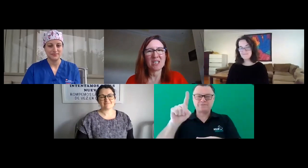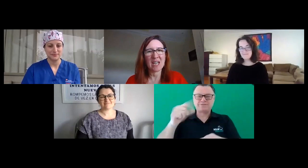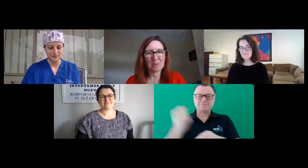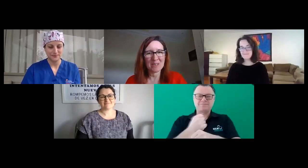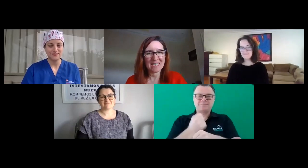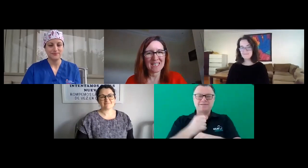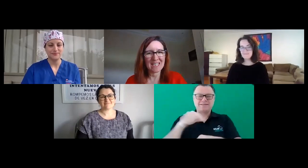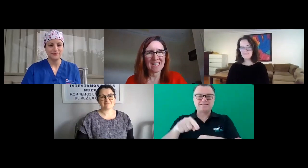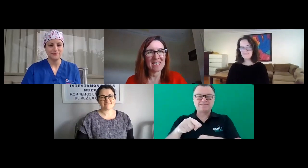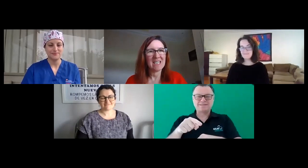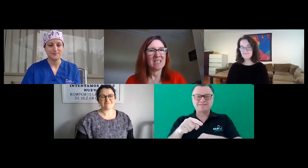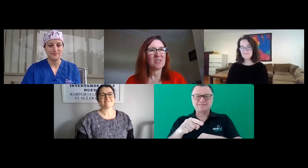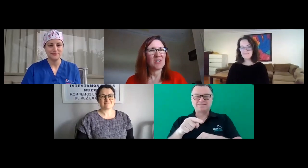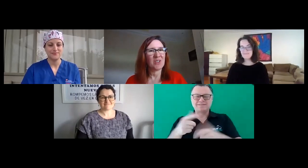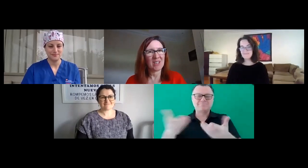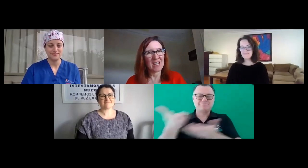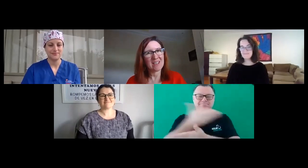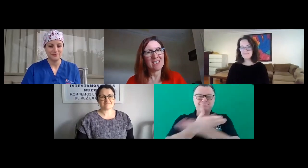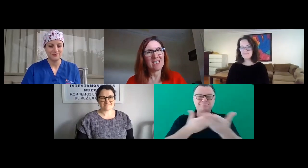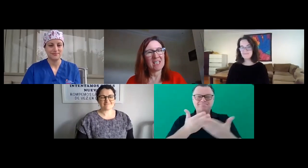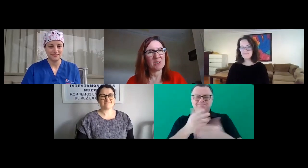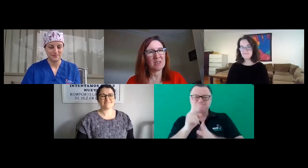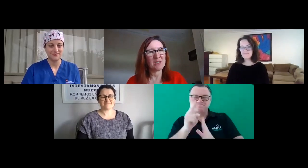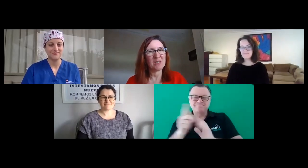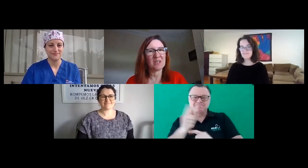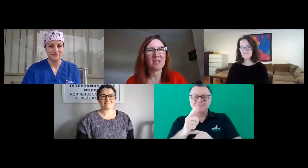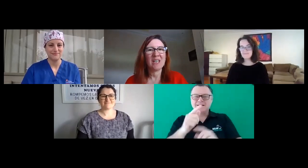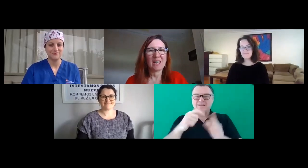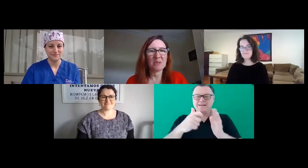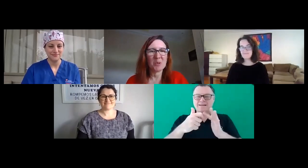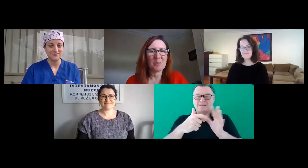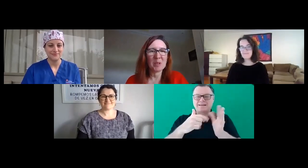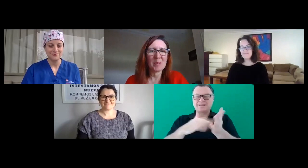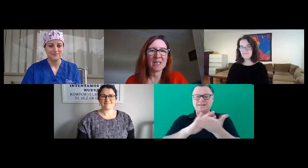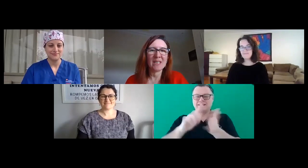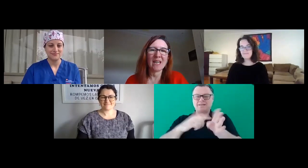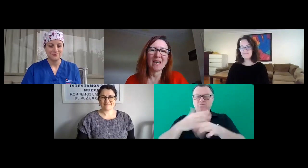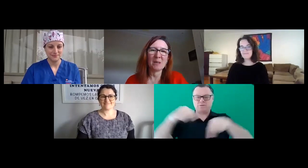happen today. So Kathy here at the at the Royal Melbourne and